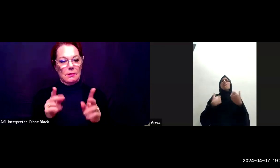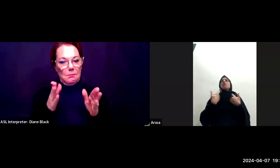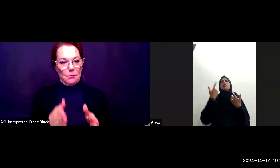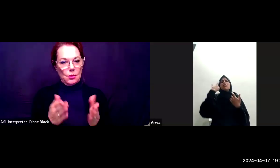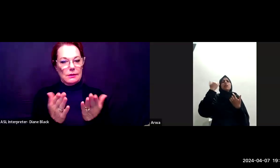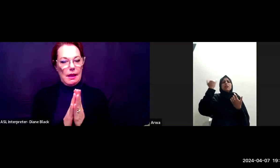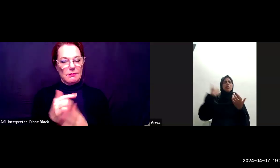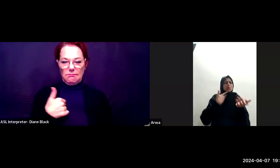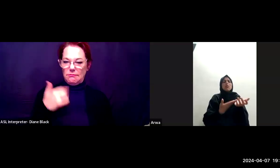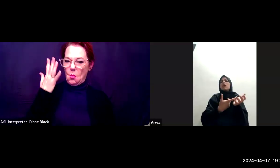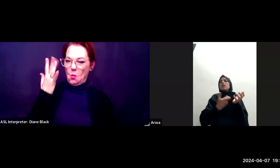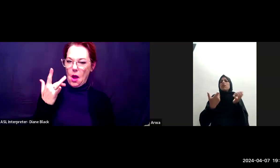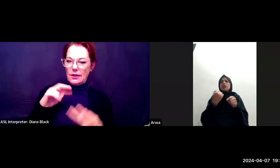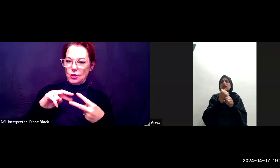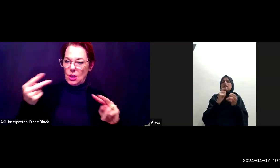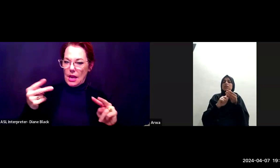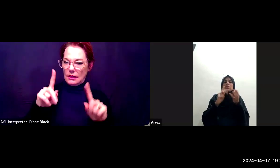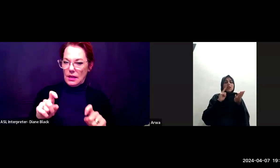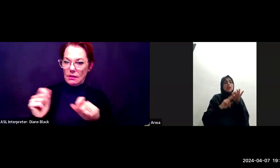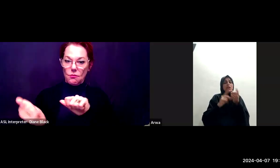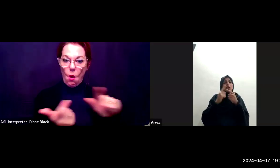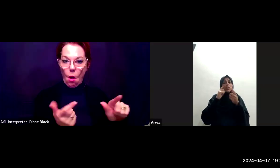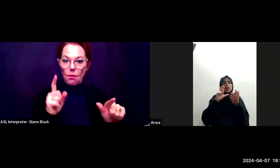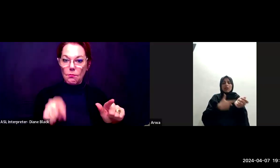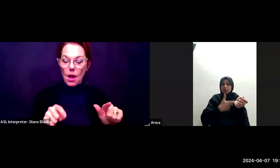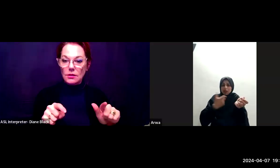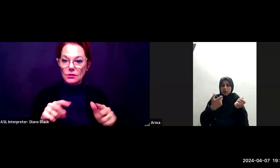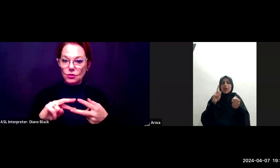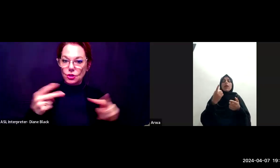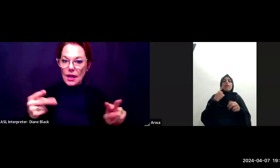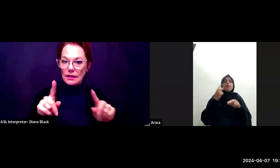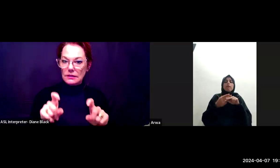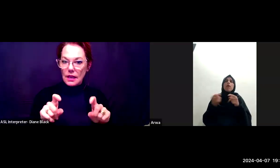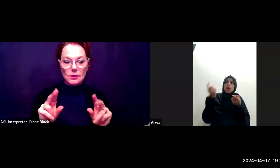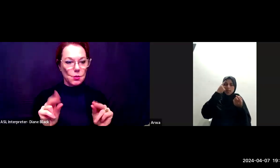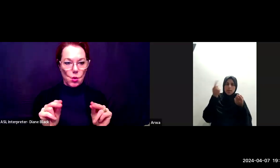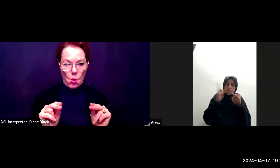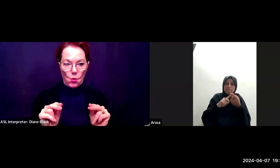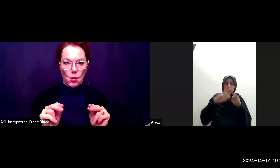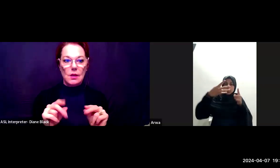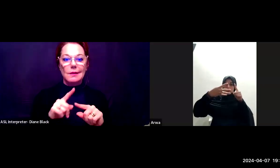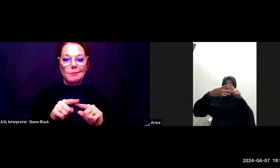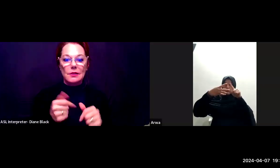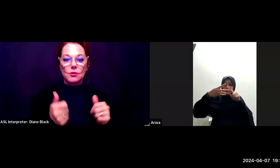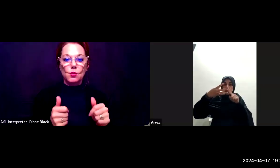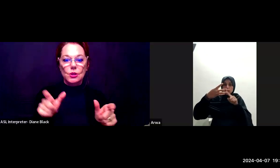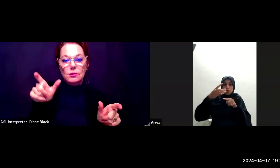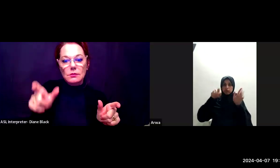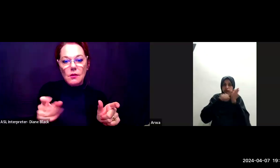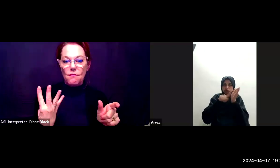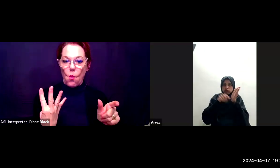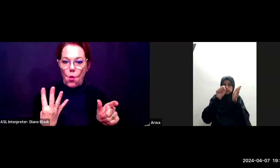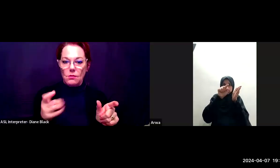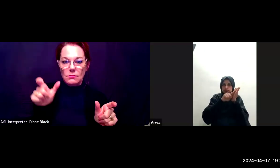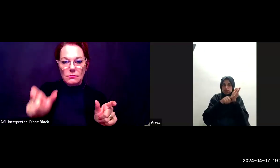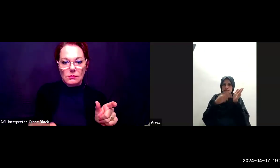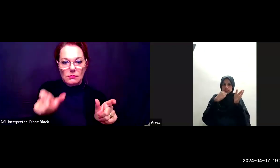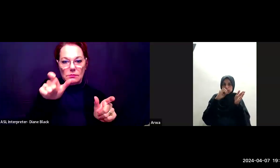get a genetic test done, until otherwise you fall into these four categories as in this slide. Now